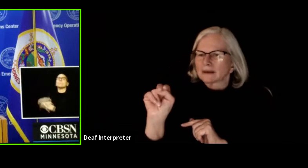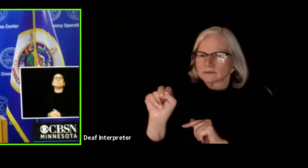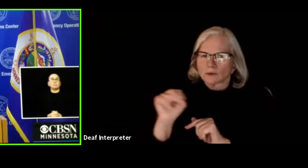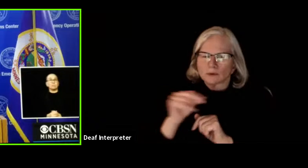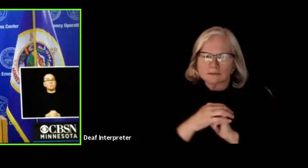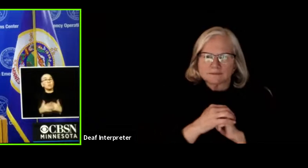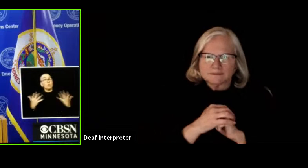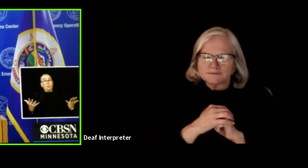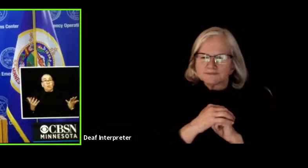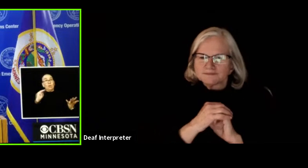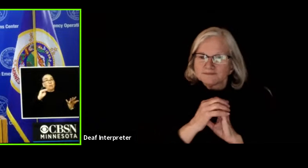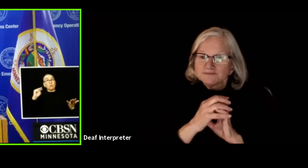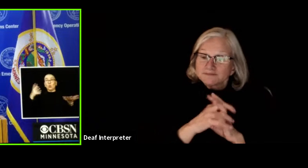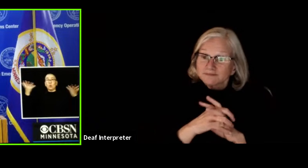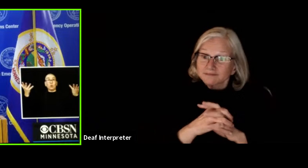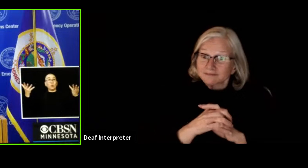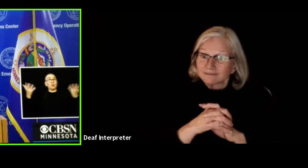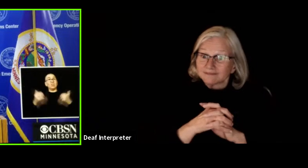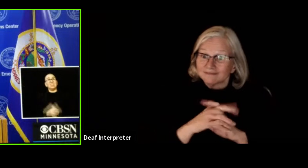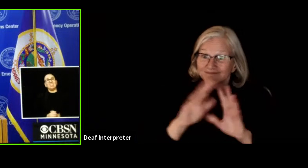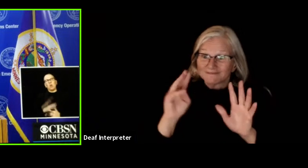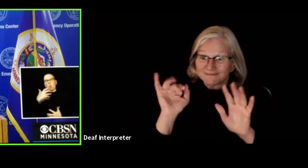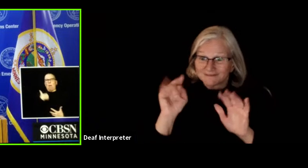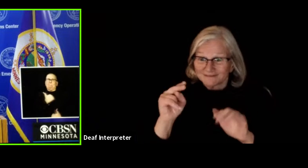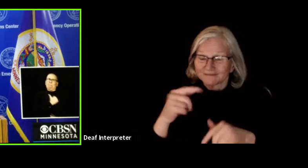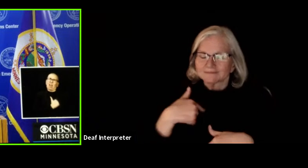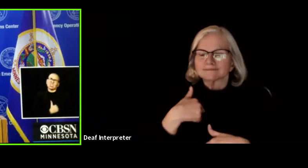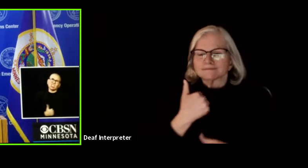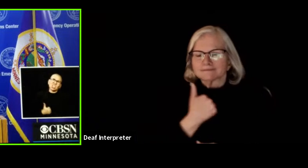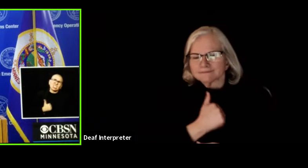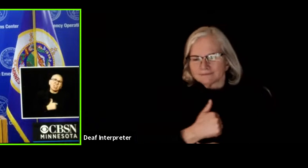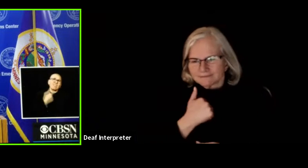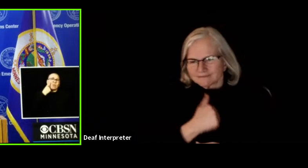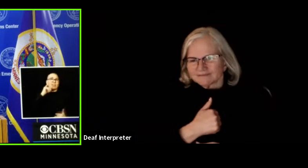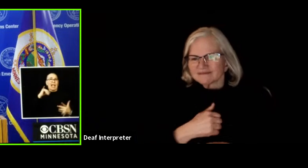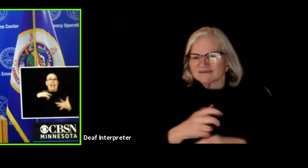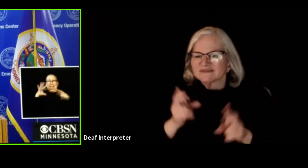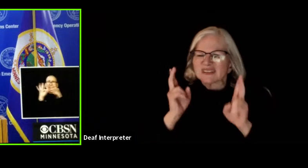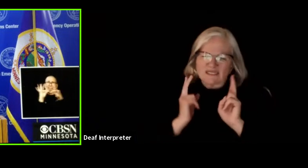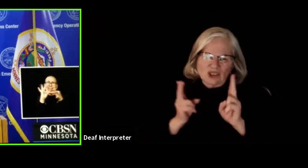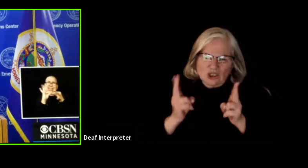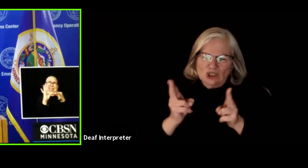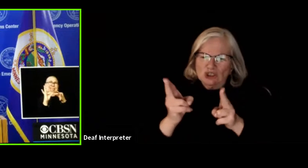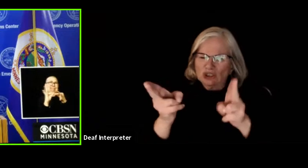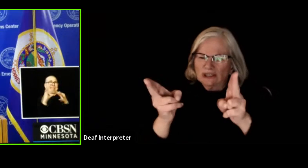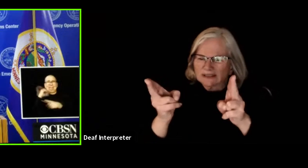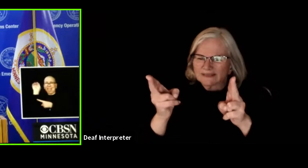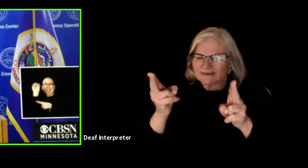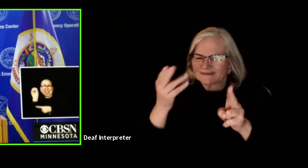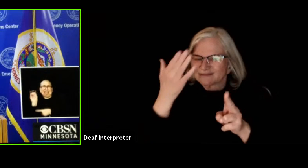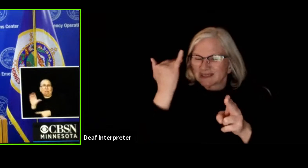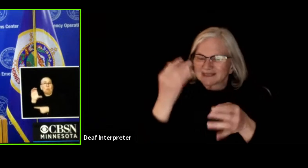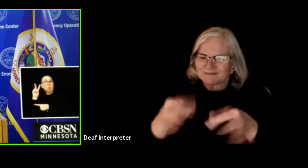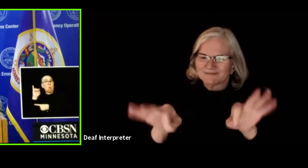WHERE WE'RE AT. I APOLOGIZE AGAIN, GOING A LITTLE QUICKLY HERE. THIS IS NEWS THAT MATTERS TO US. I WANT TO SEND MY DEEPEST THANKS